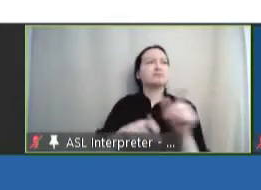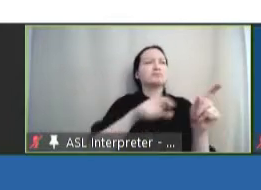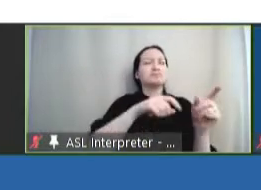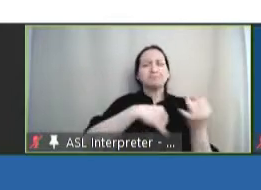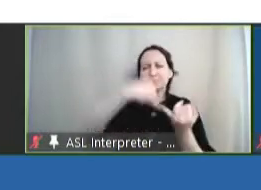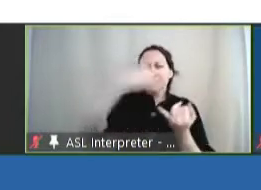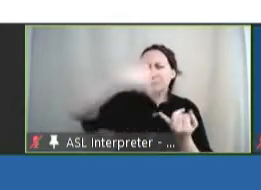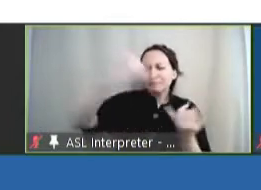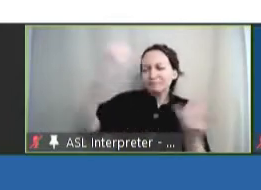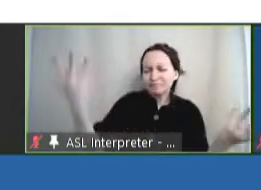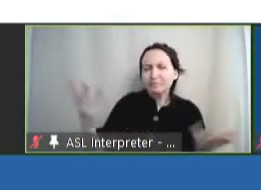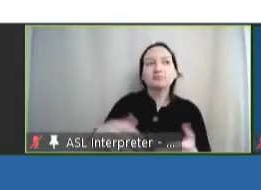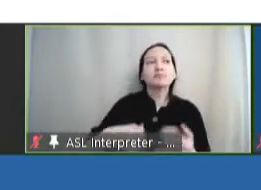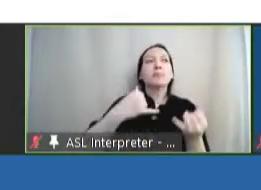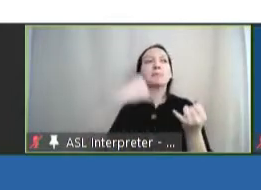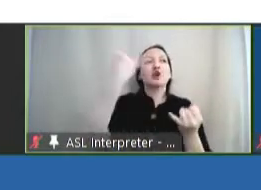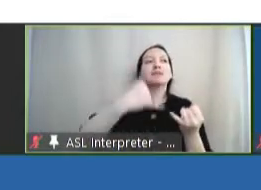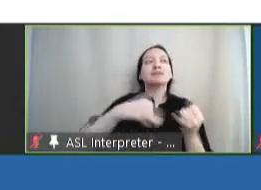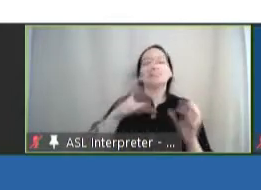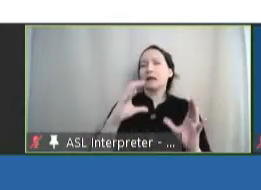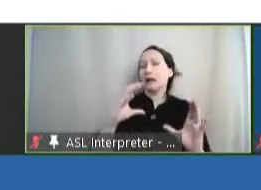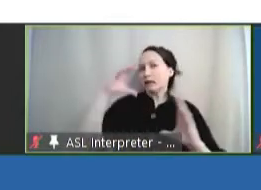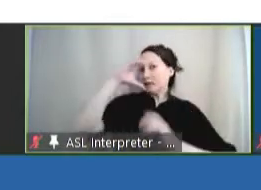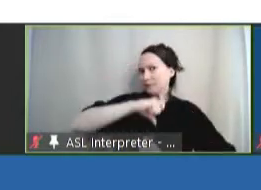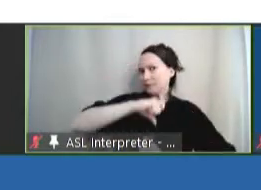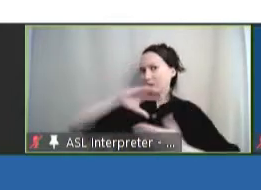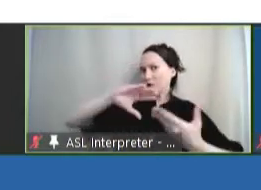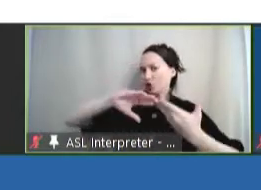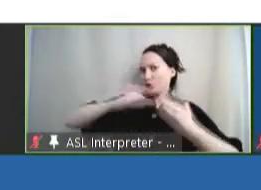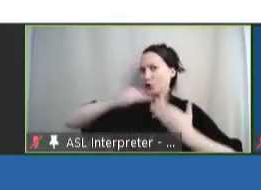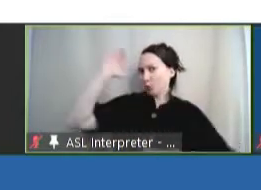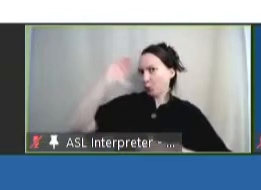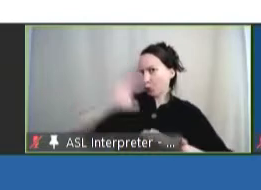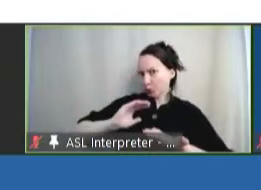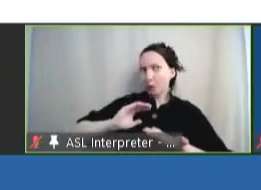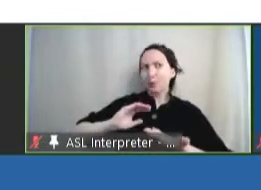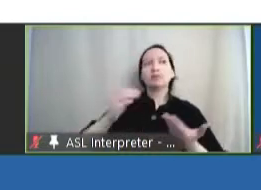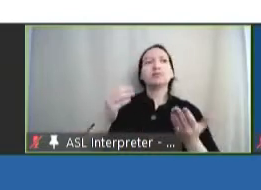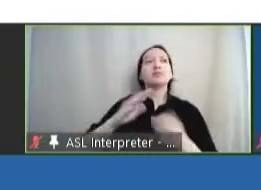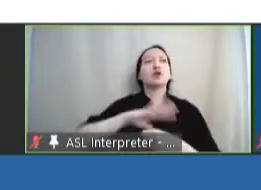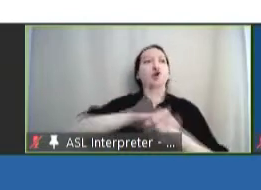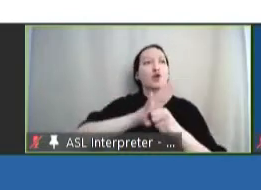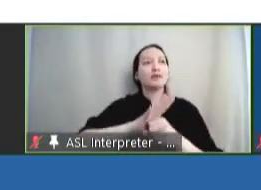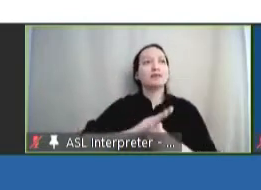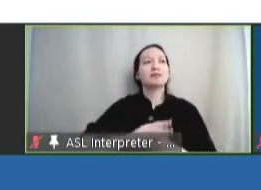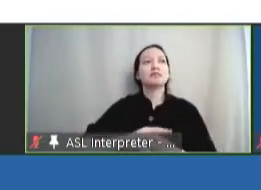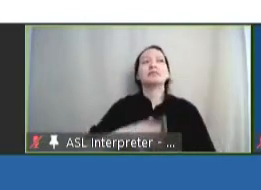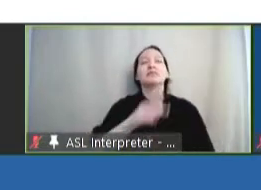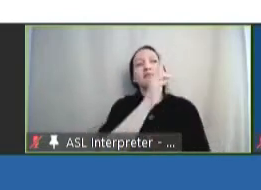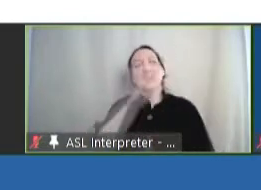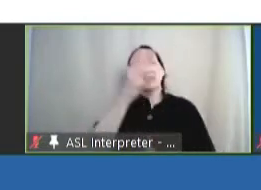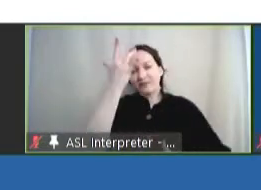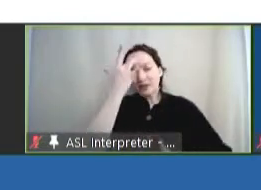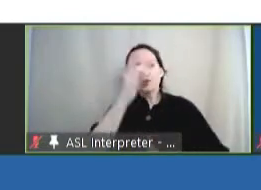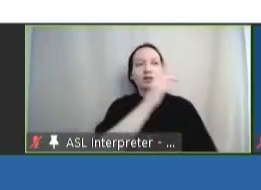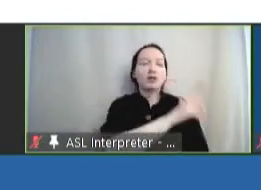bars are the estimated cumulative reductions in COVID-19 infections, hospitalizations, deaths per